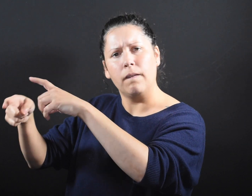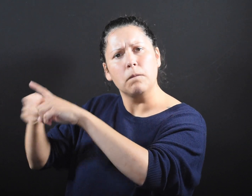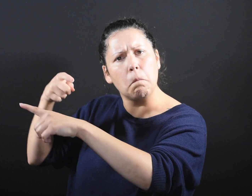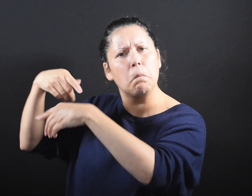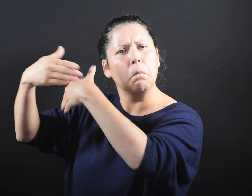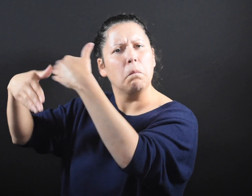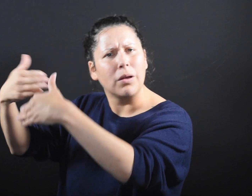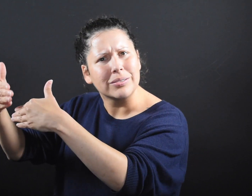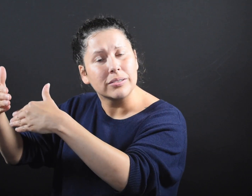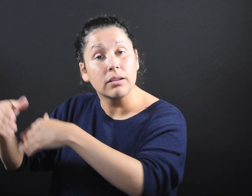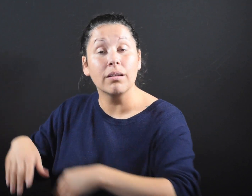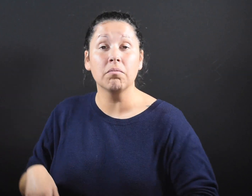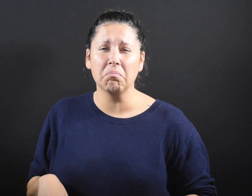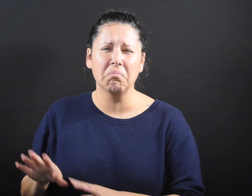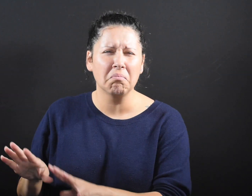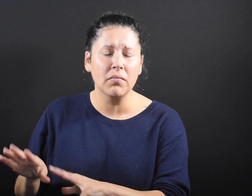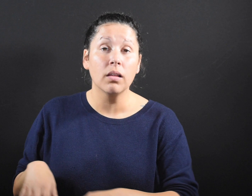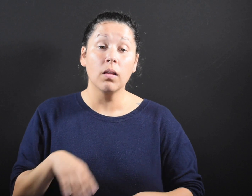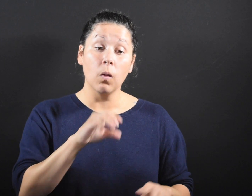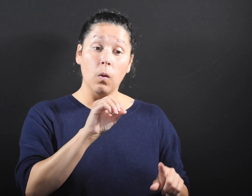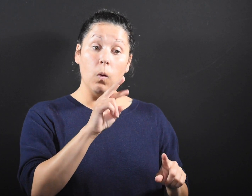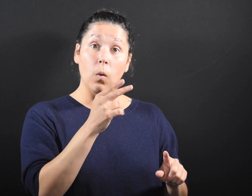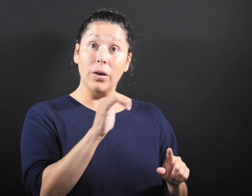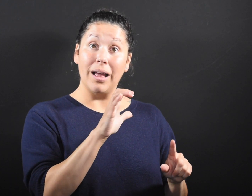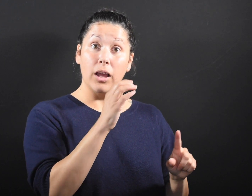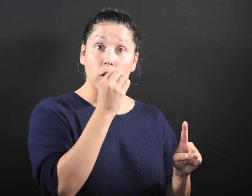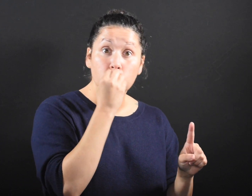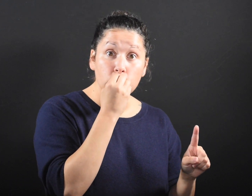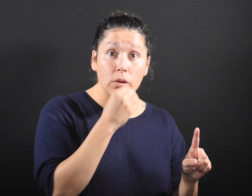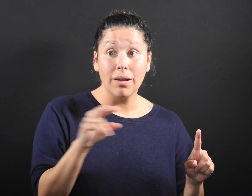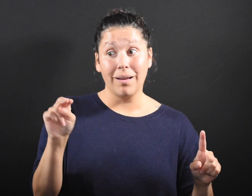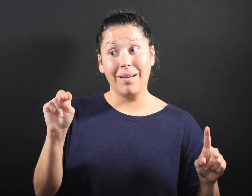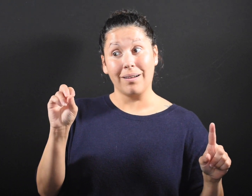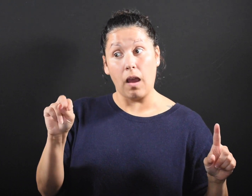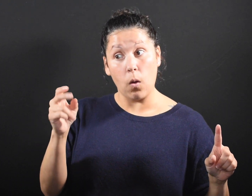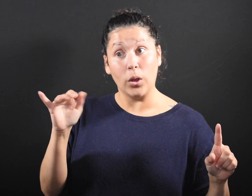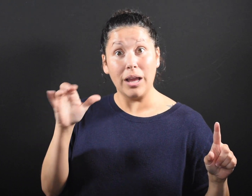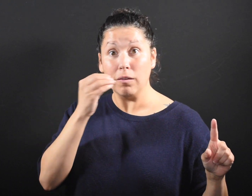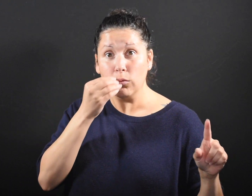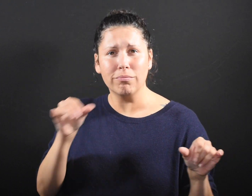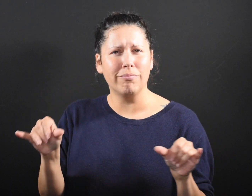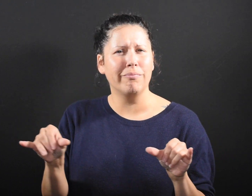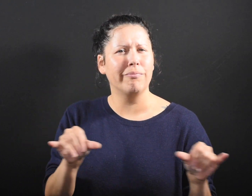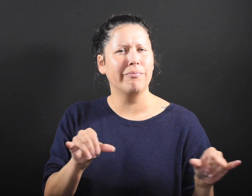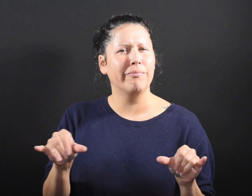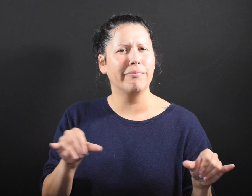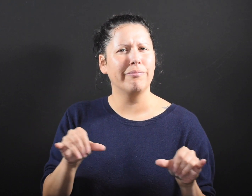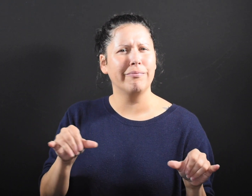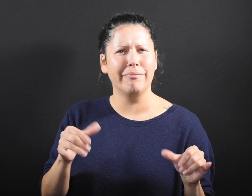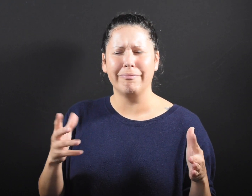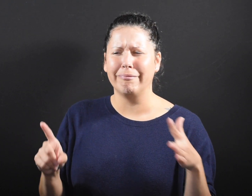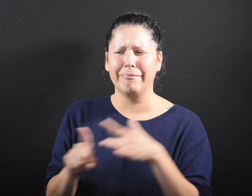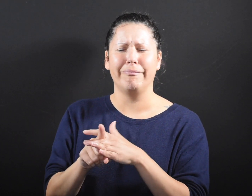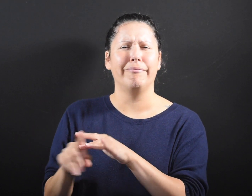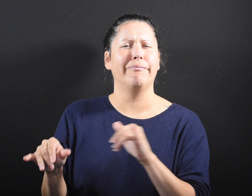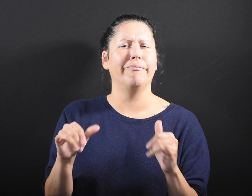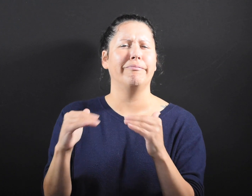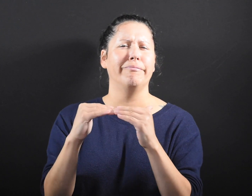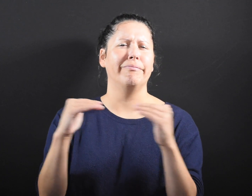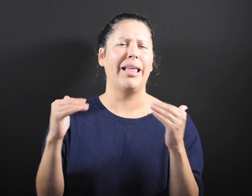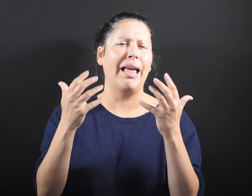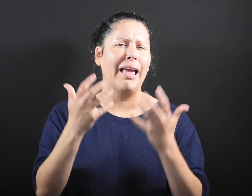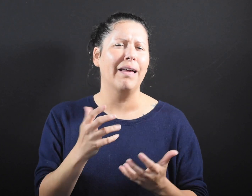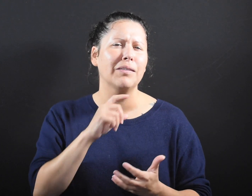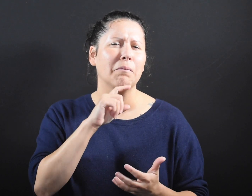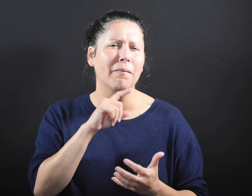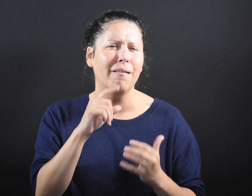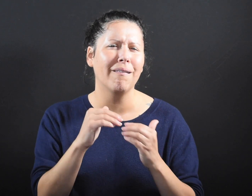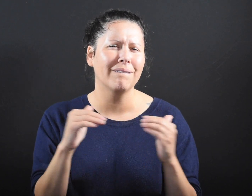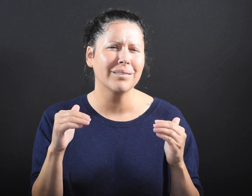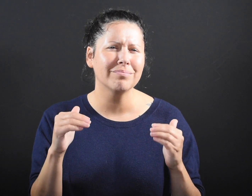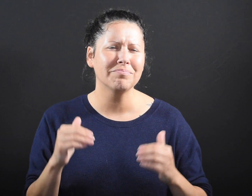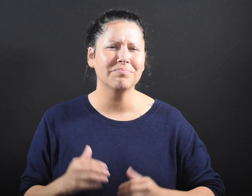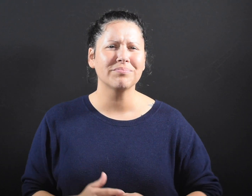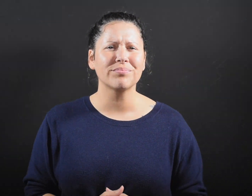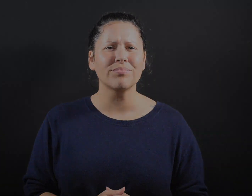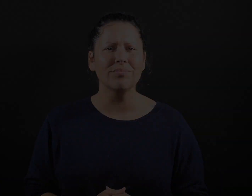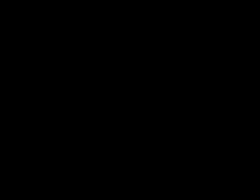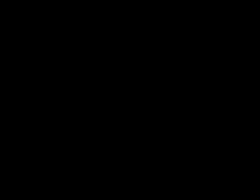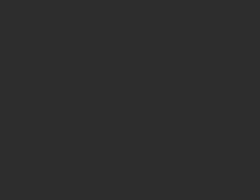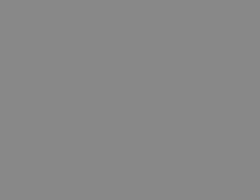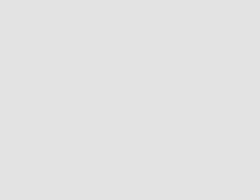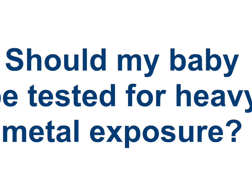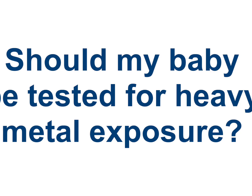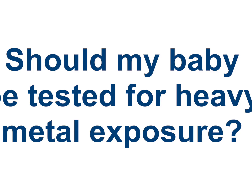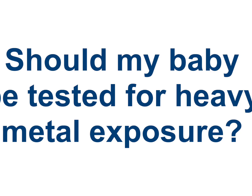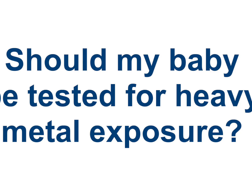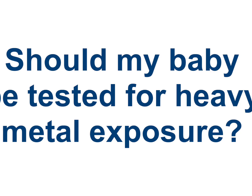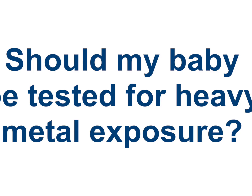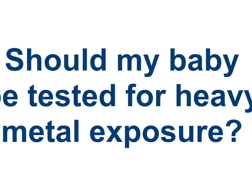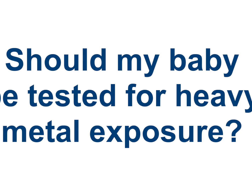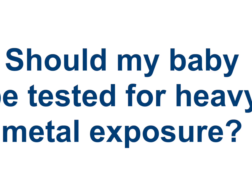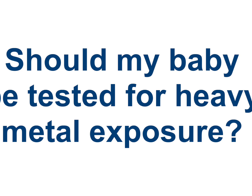however,organic foods often contain similar levels of heavy metals as non-organic foods.